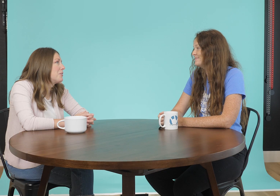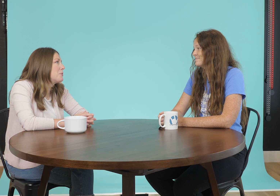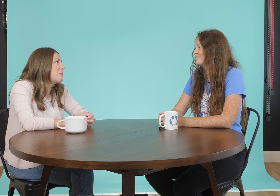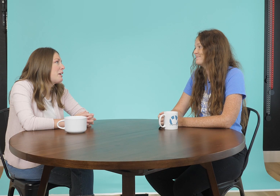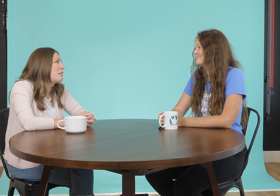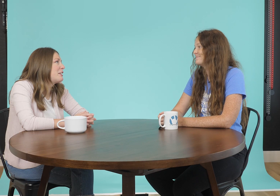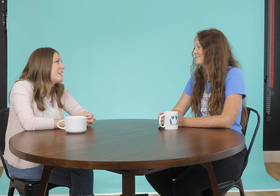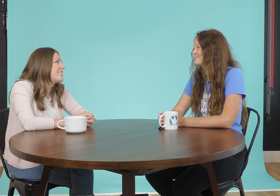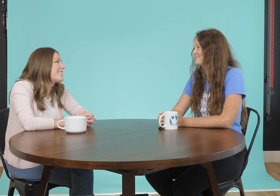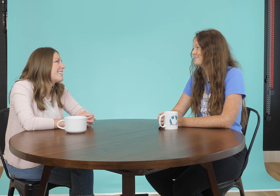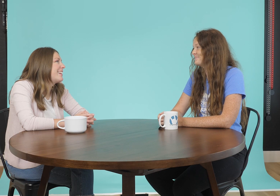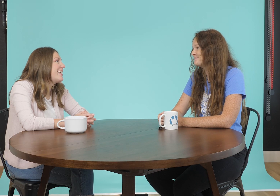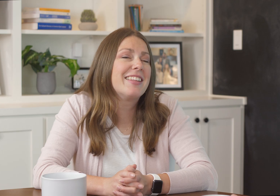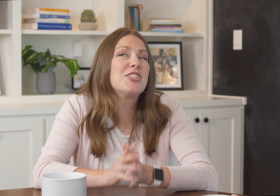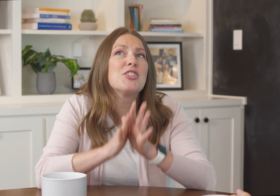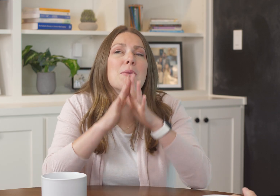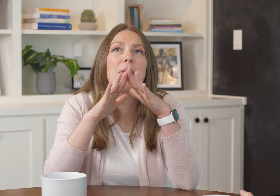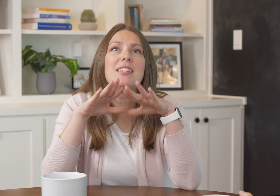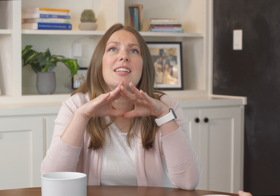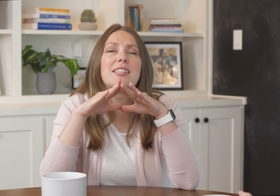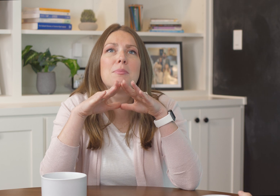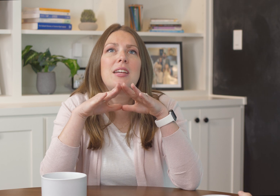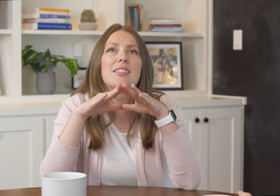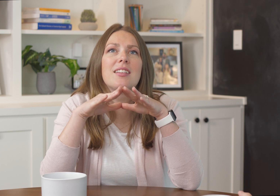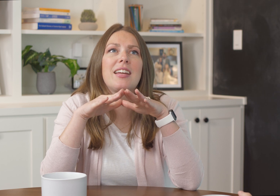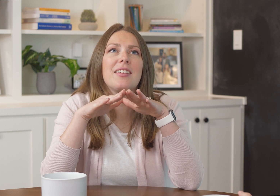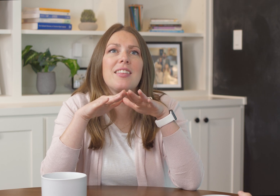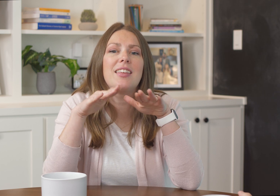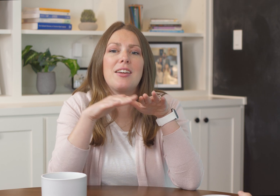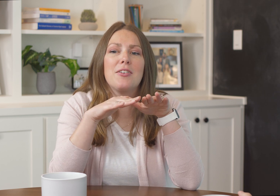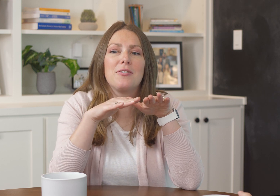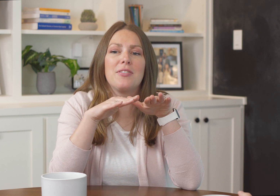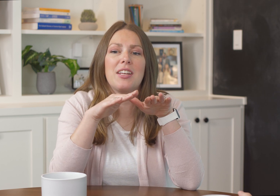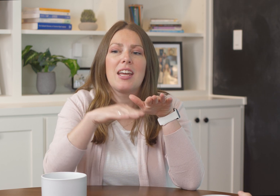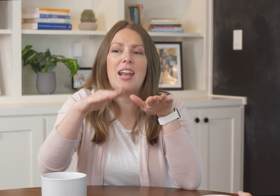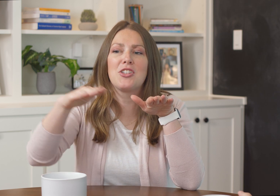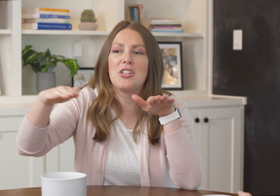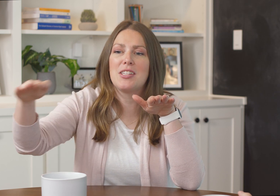Yeah. My goodness. That's just amazing to me to think of the connections